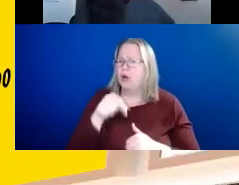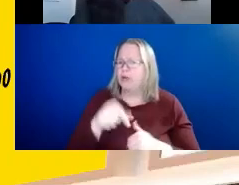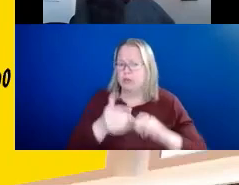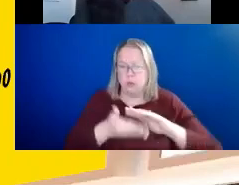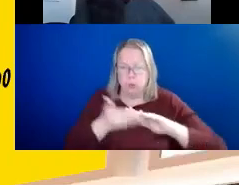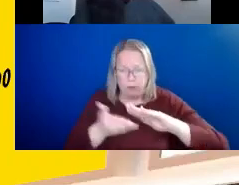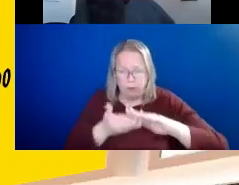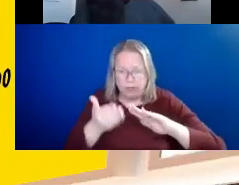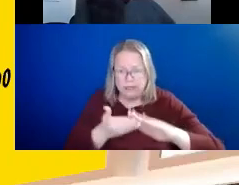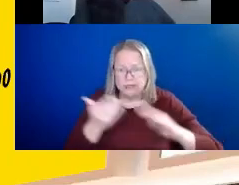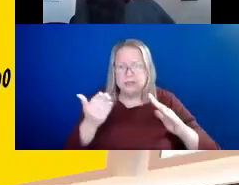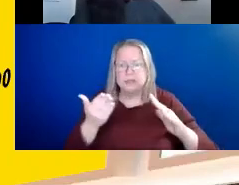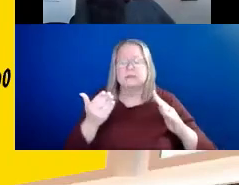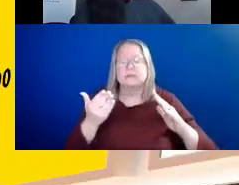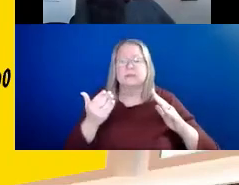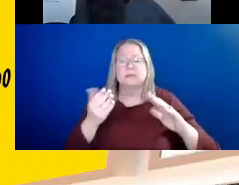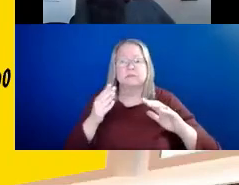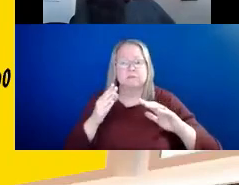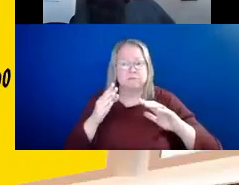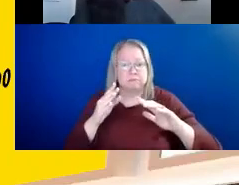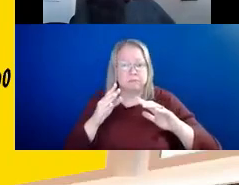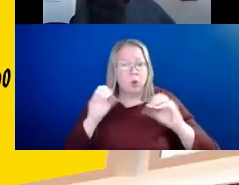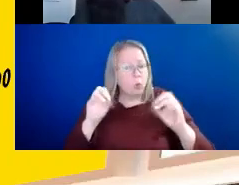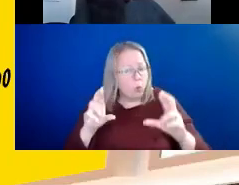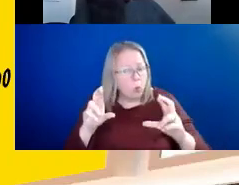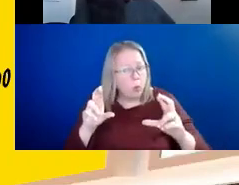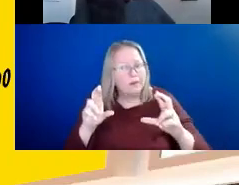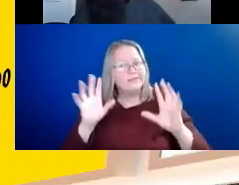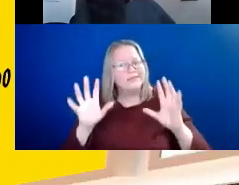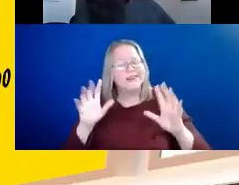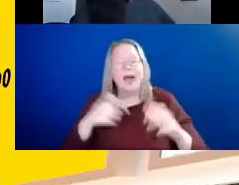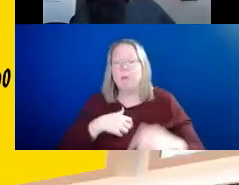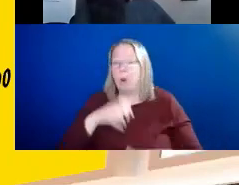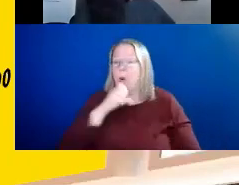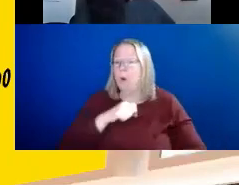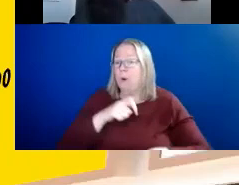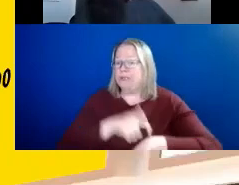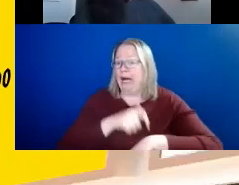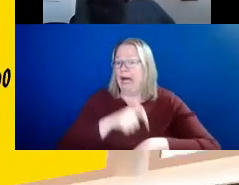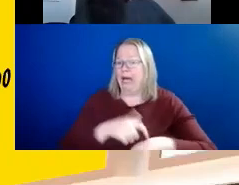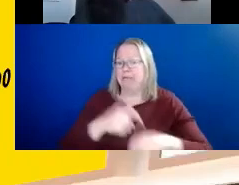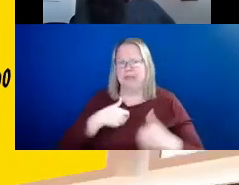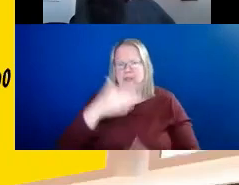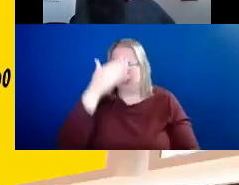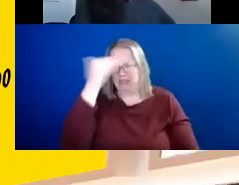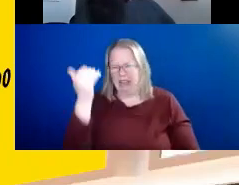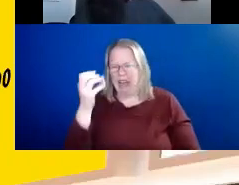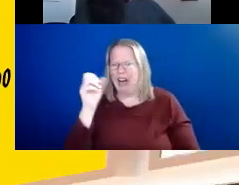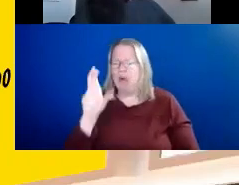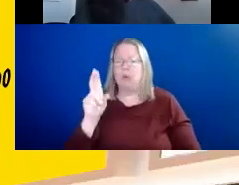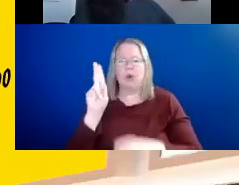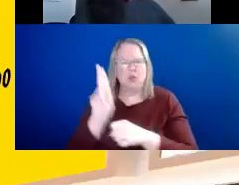12:51:46 Or, I'm an old timer and I'm not used to this pattern.